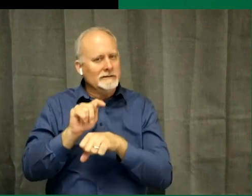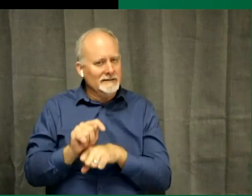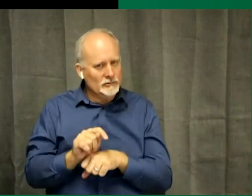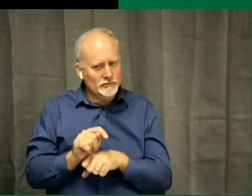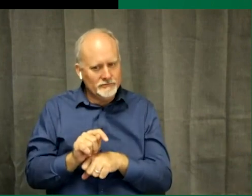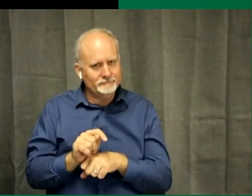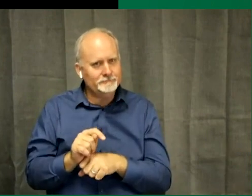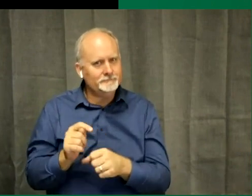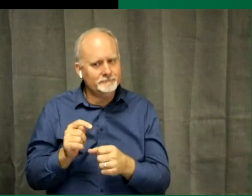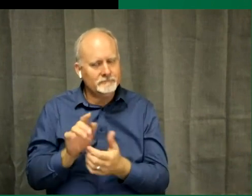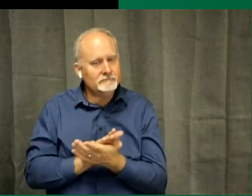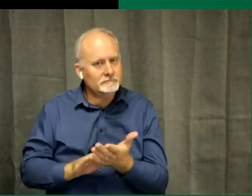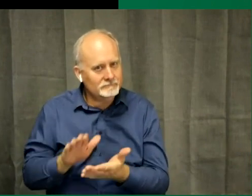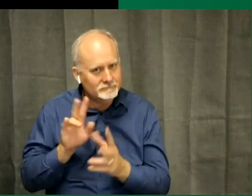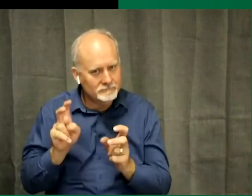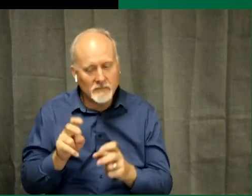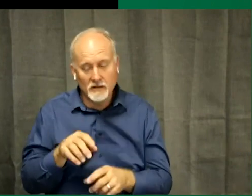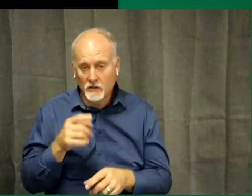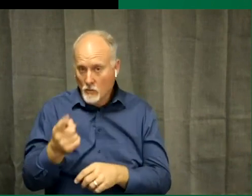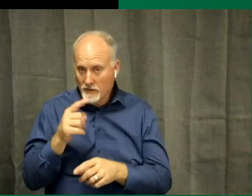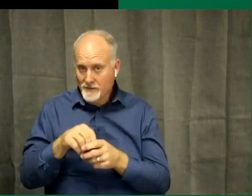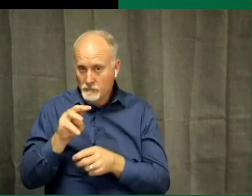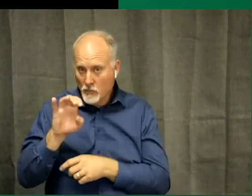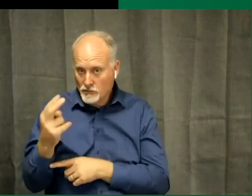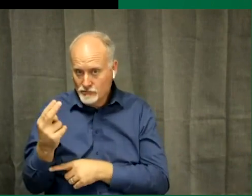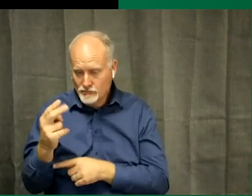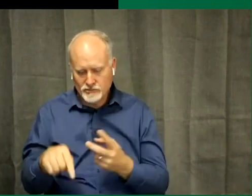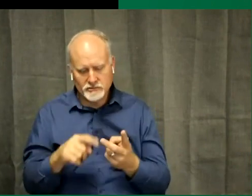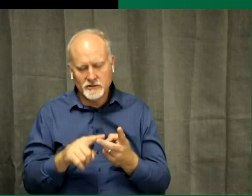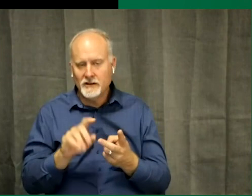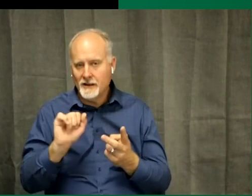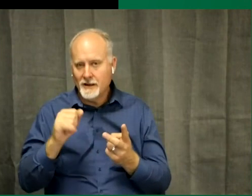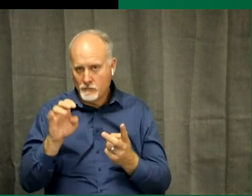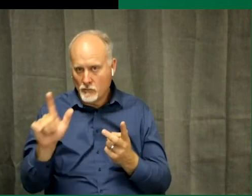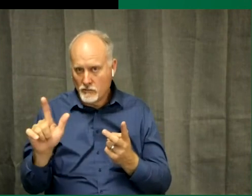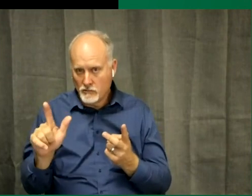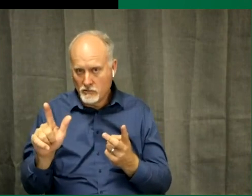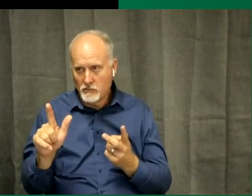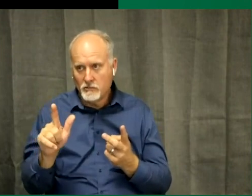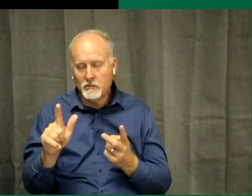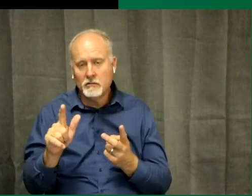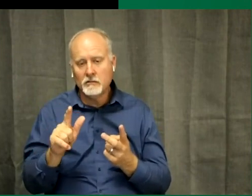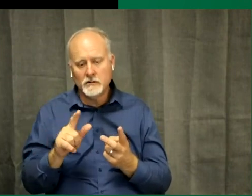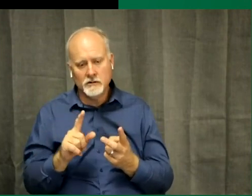so we'll have one of those in march and we'll have one of those in april in order to have some relief